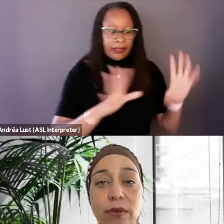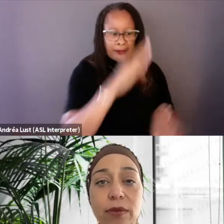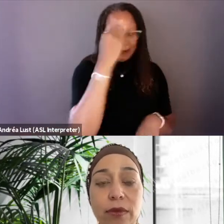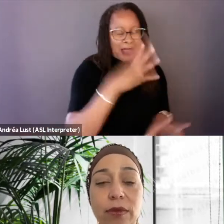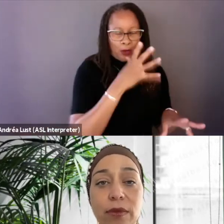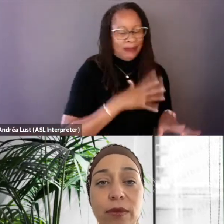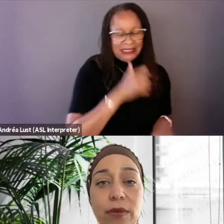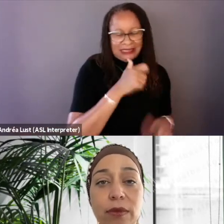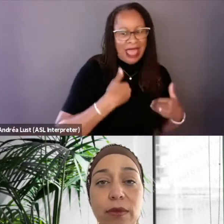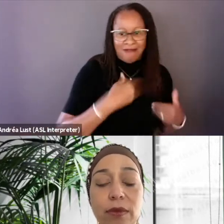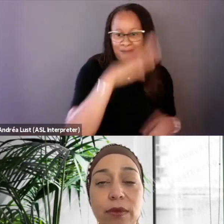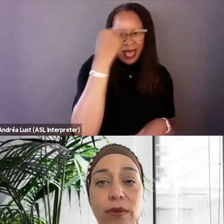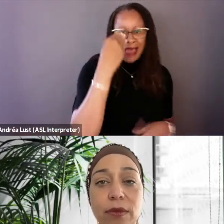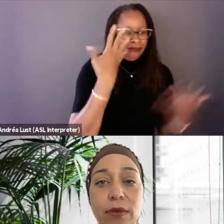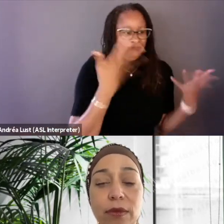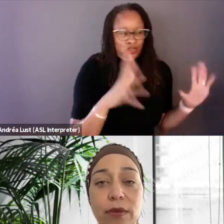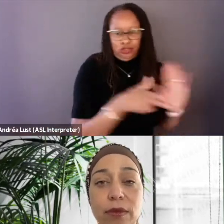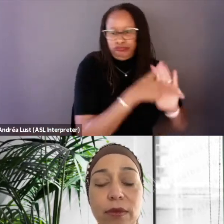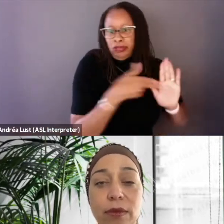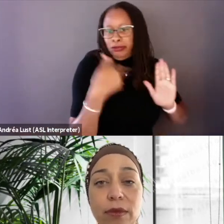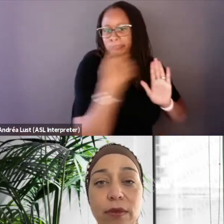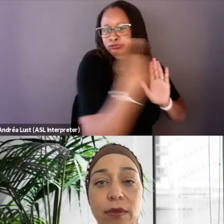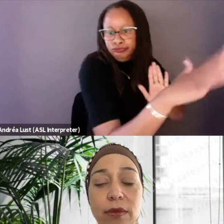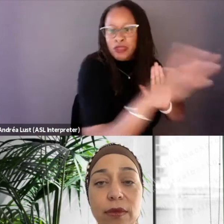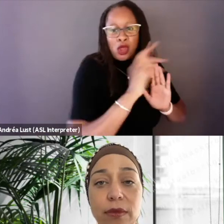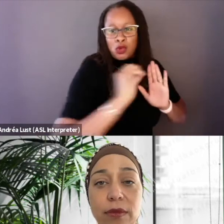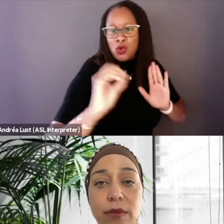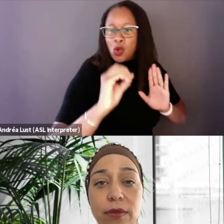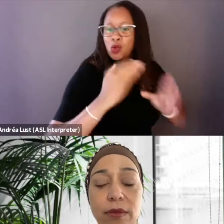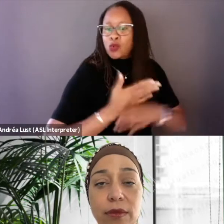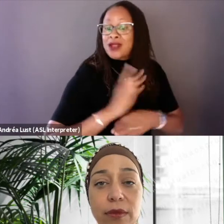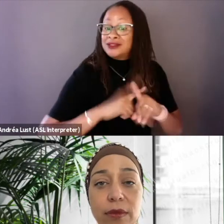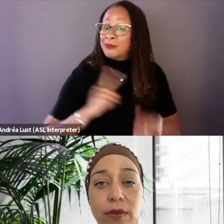You know, and what is the nature of those rights?